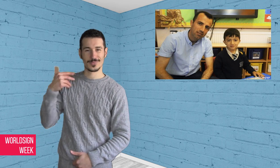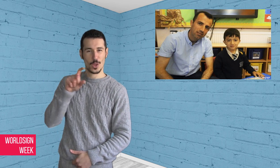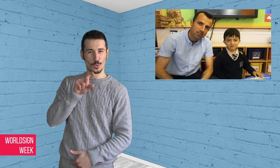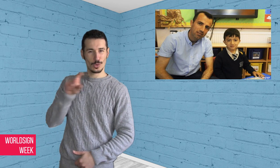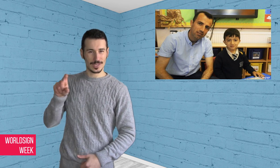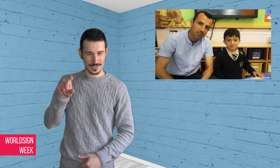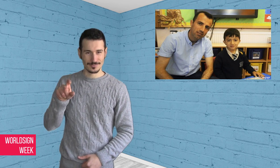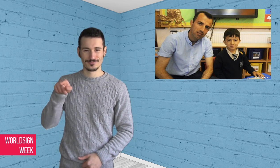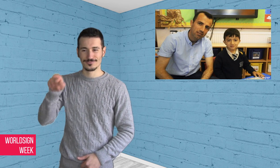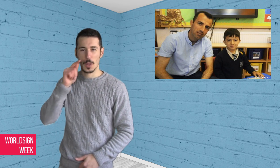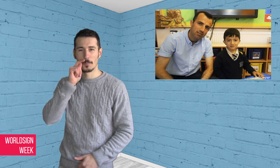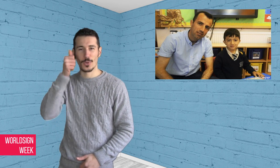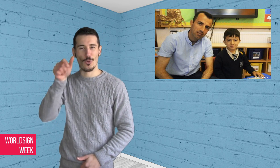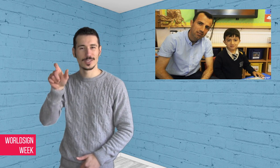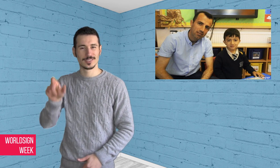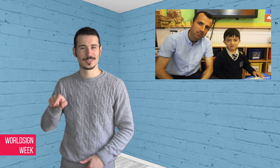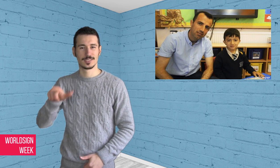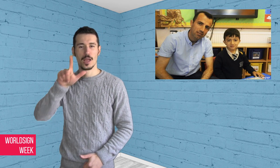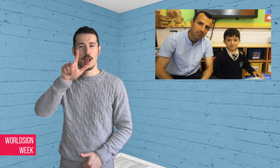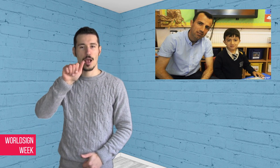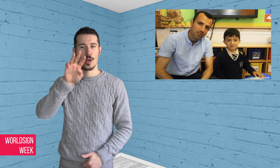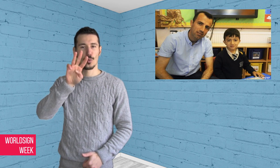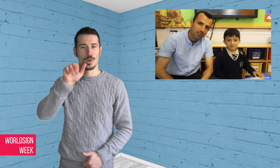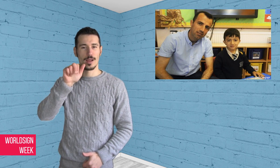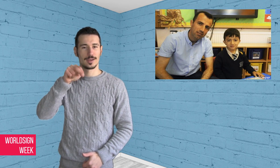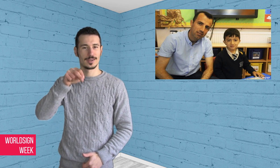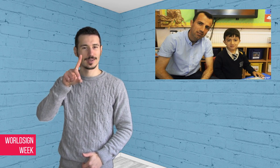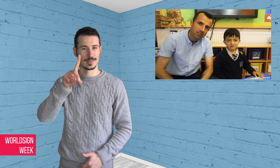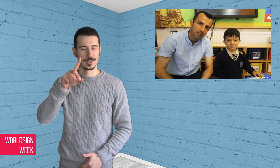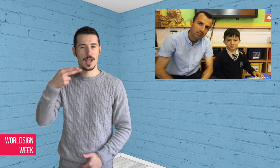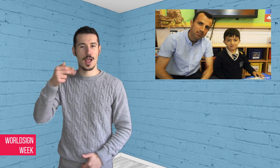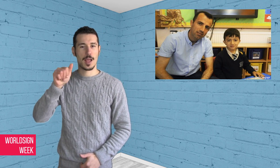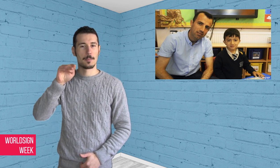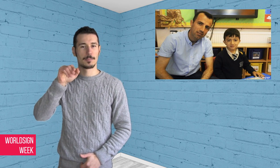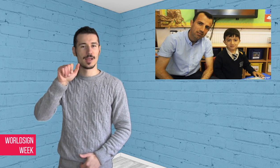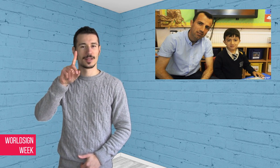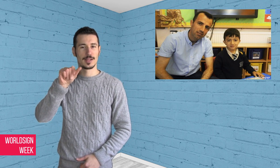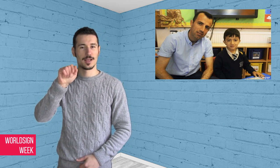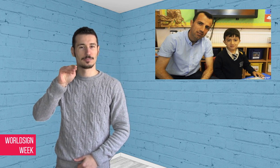Alessio: Last week, Lawand Hamadamin, a